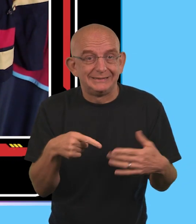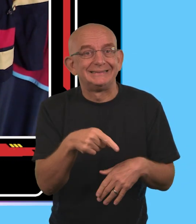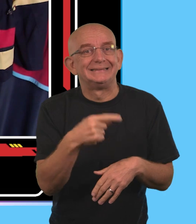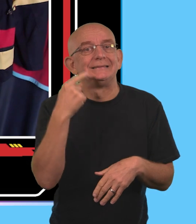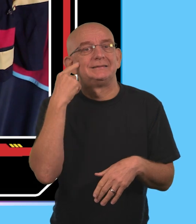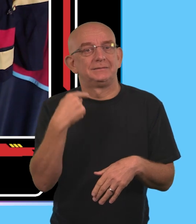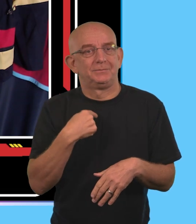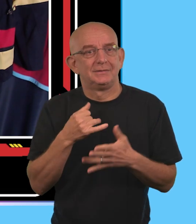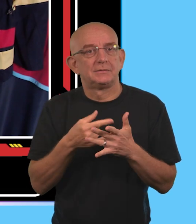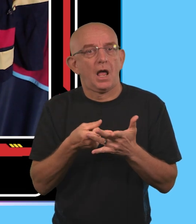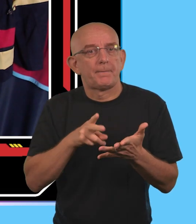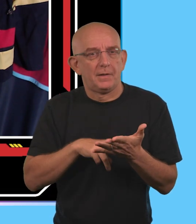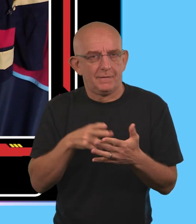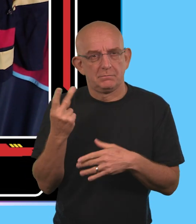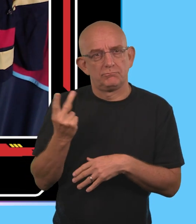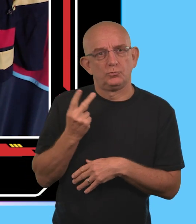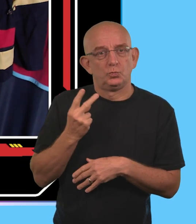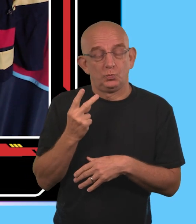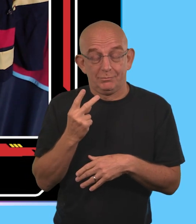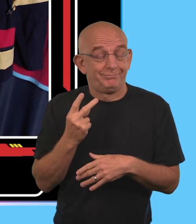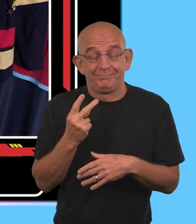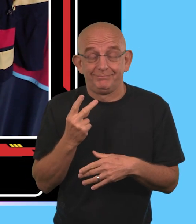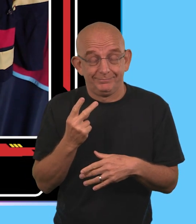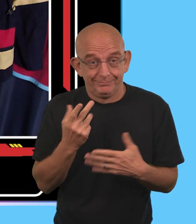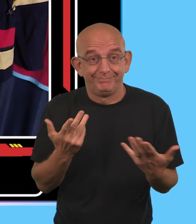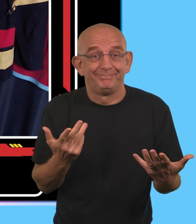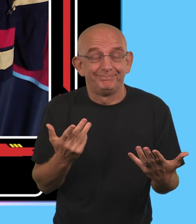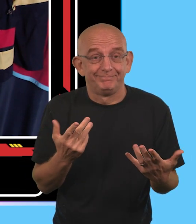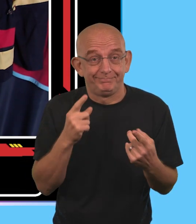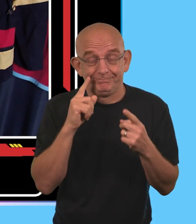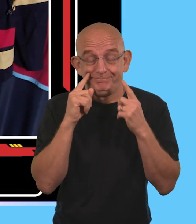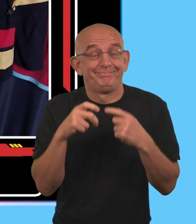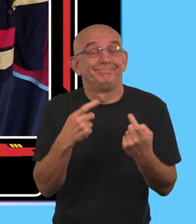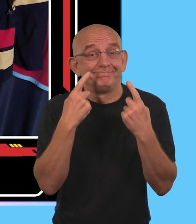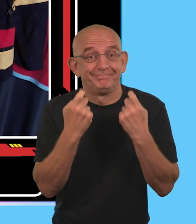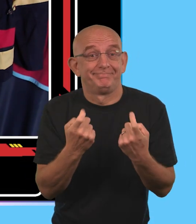Which led to me and Simon from Adapt I.T. both crying.